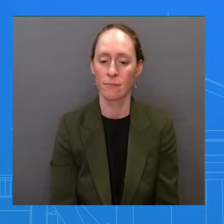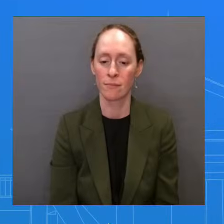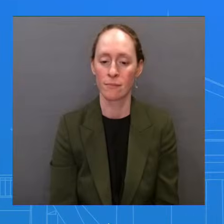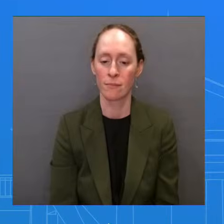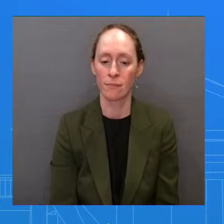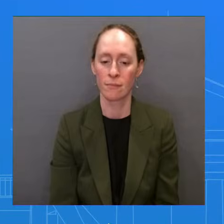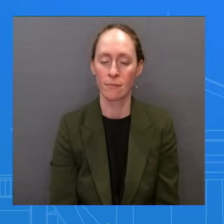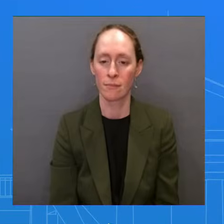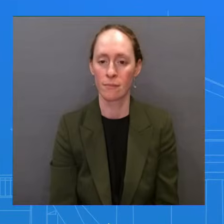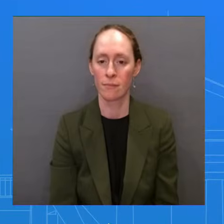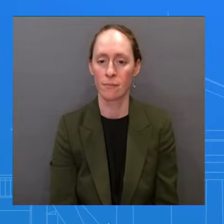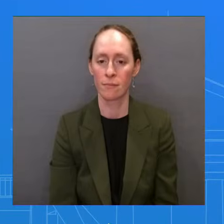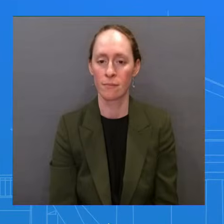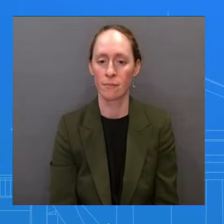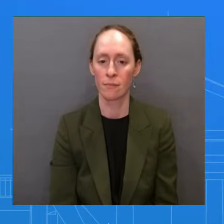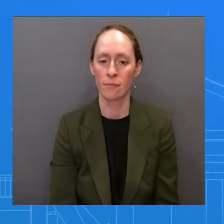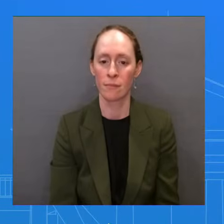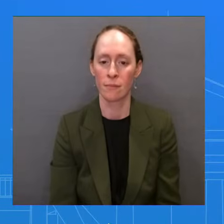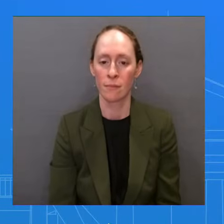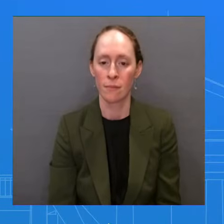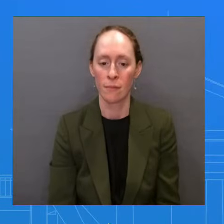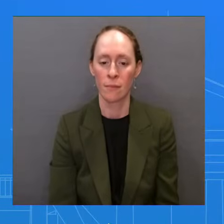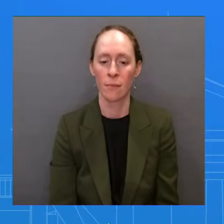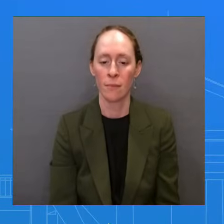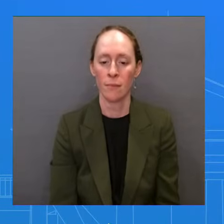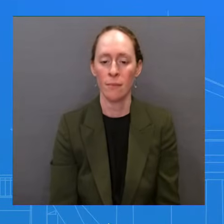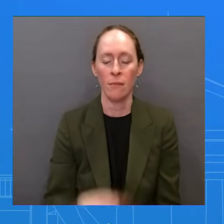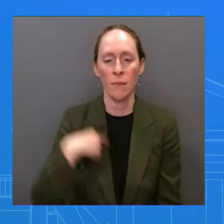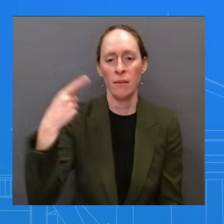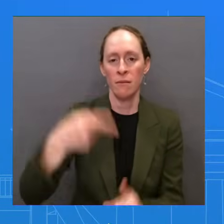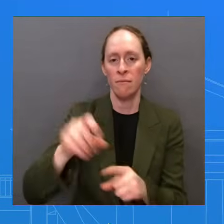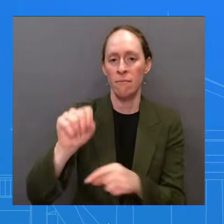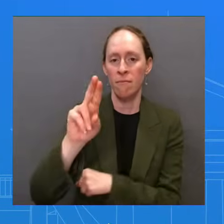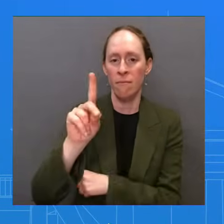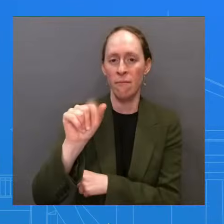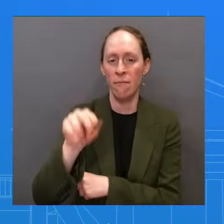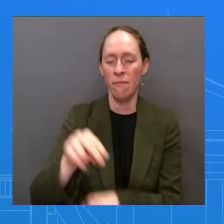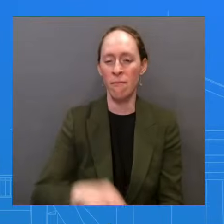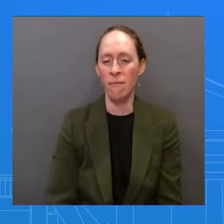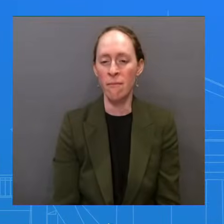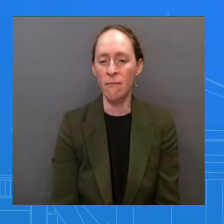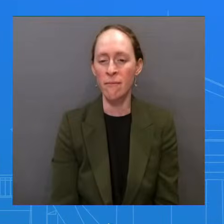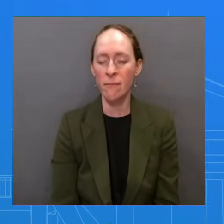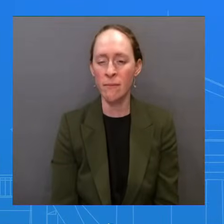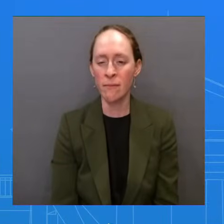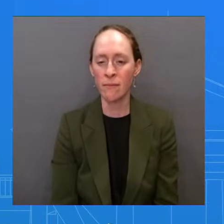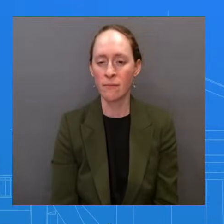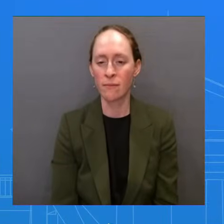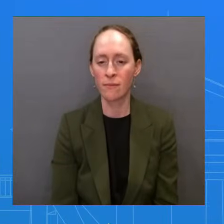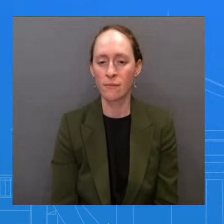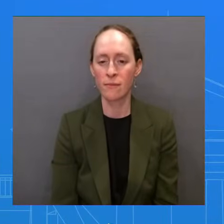The U.N. estimates that about 100,000 people have already fled the country -- I'm talking about Sudanese people --